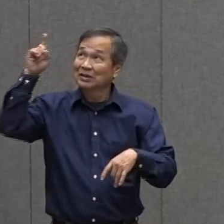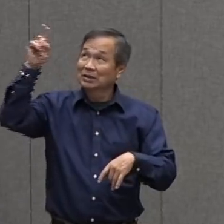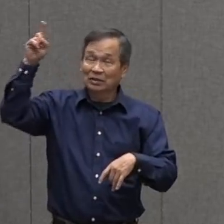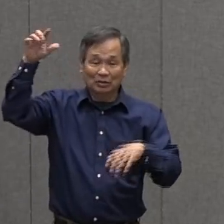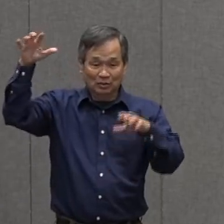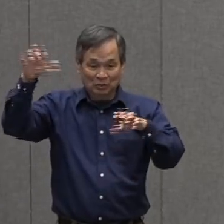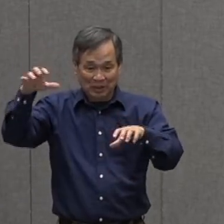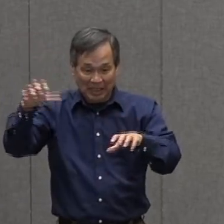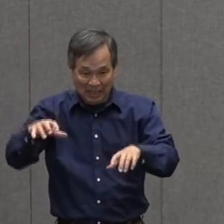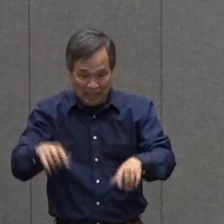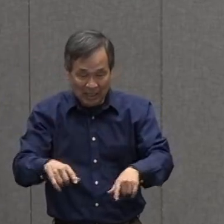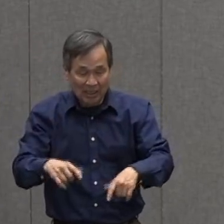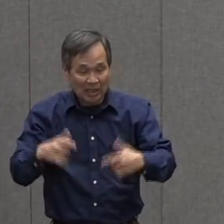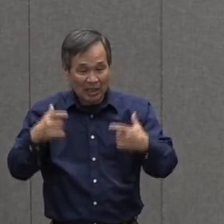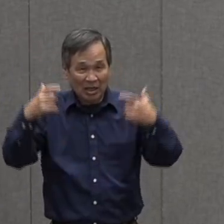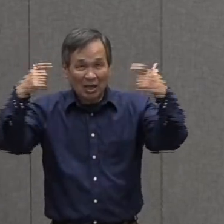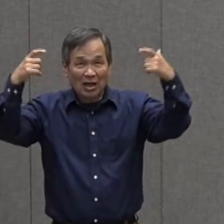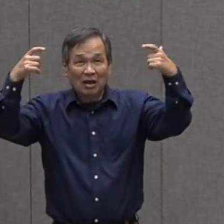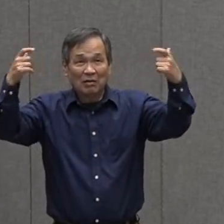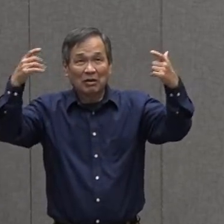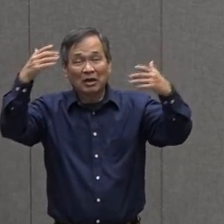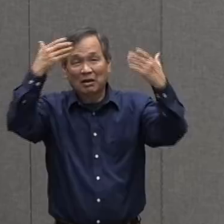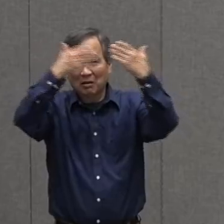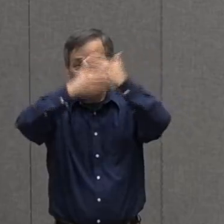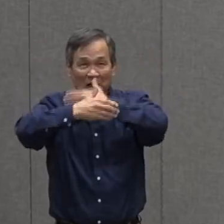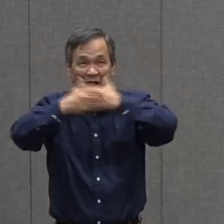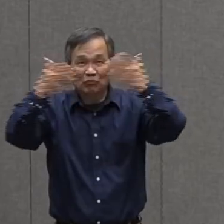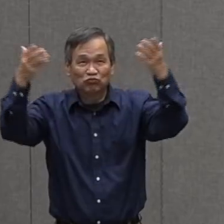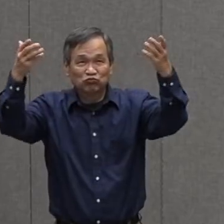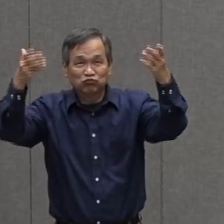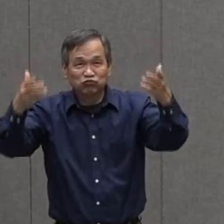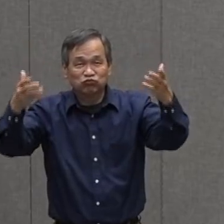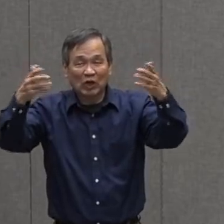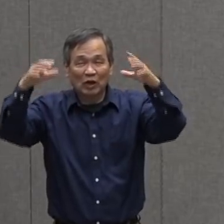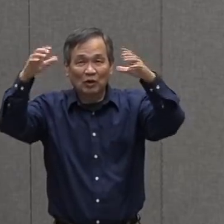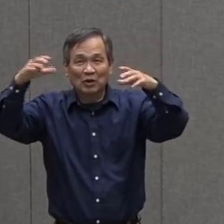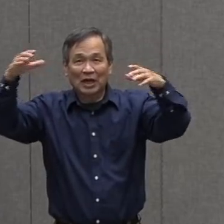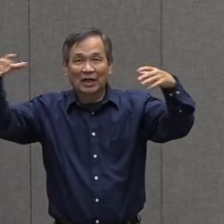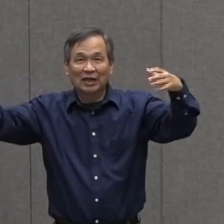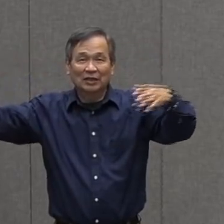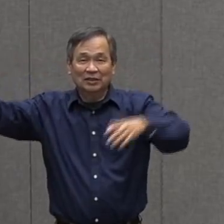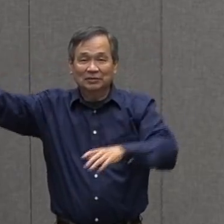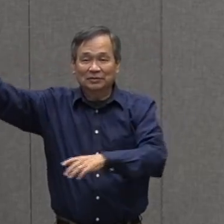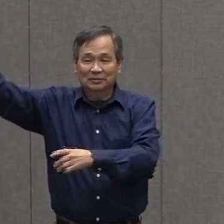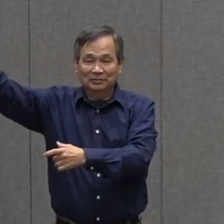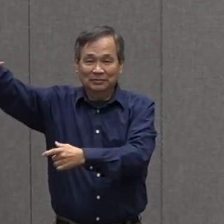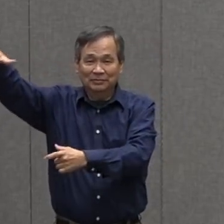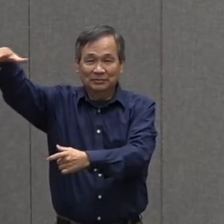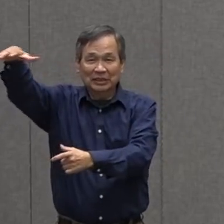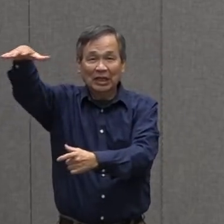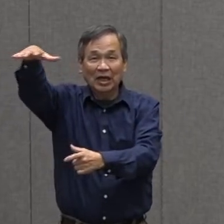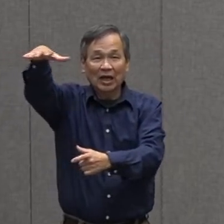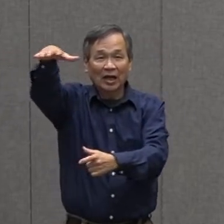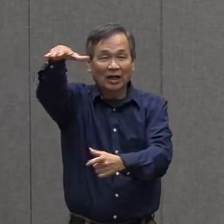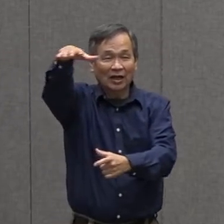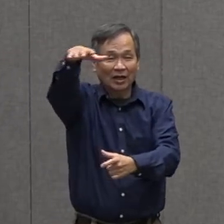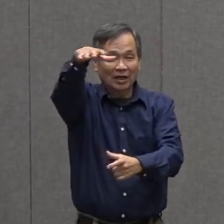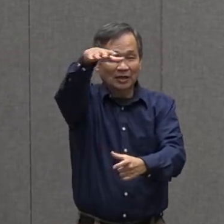"The big black cloud all heavy with rain "that shadowed the ground on Kapiti Plain.